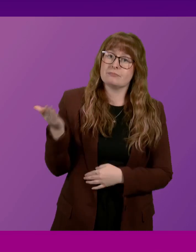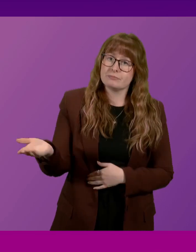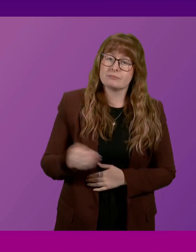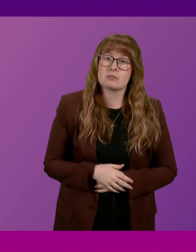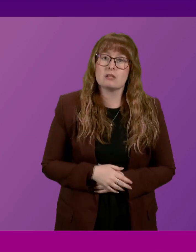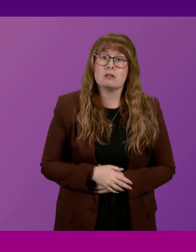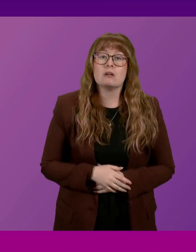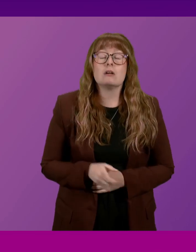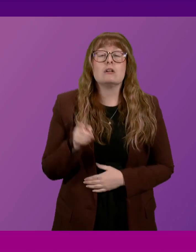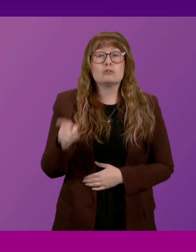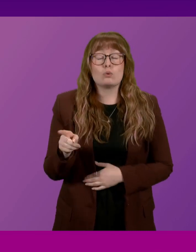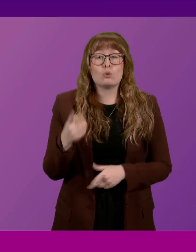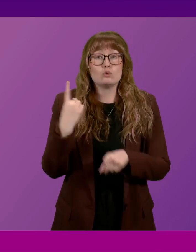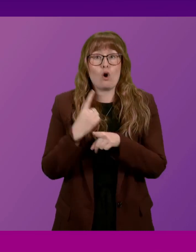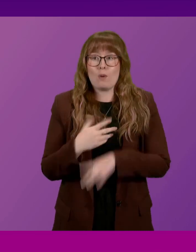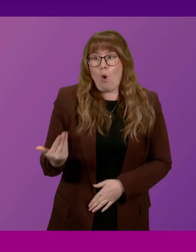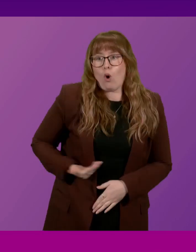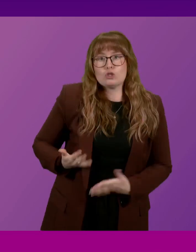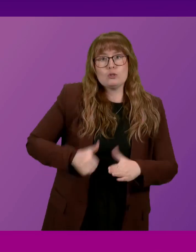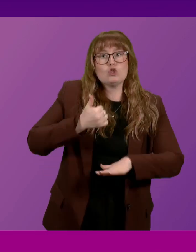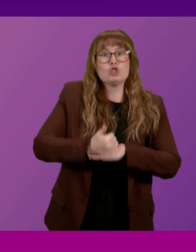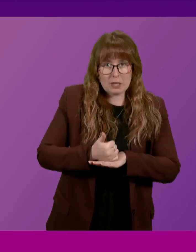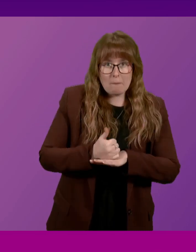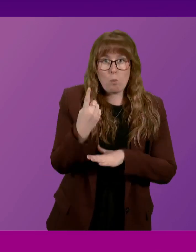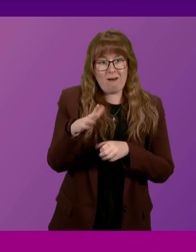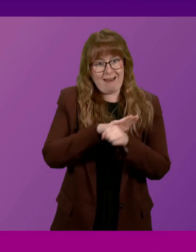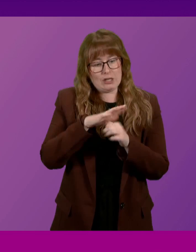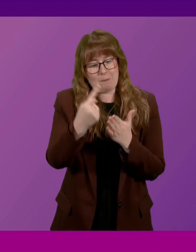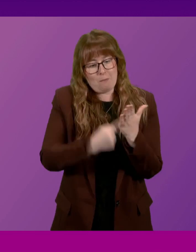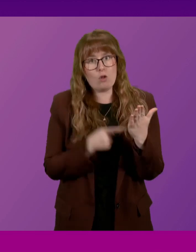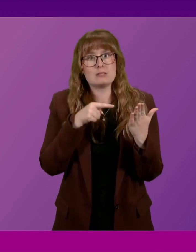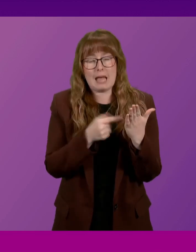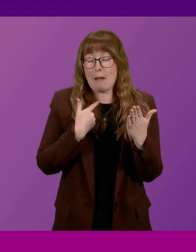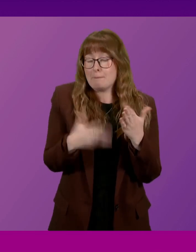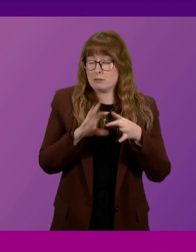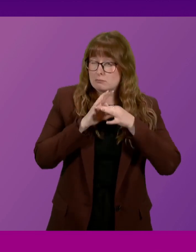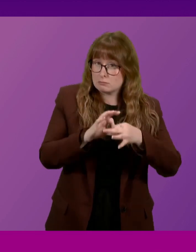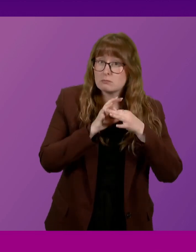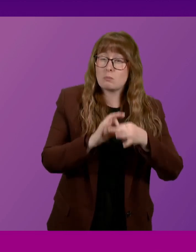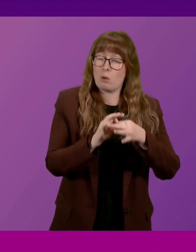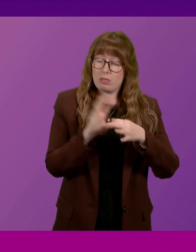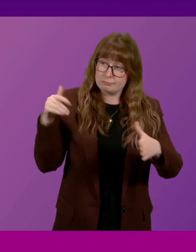An area of policy that I have been closely associated with throughout my parliamentary